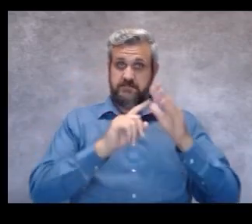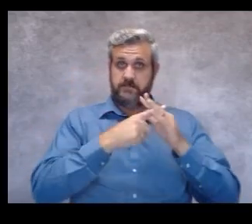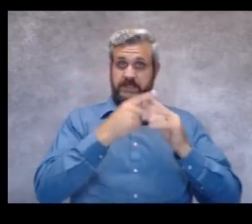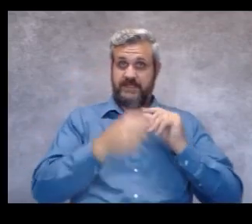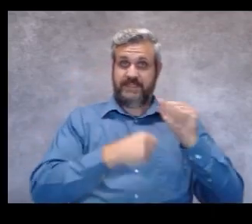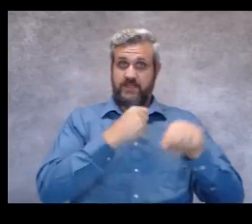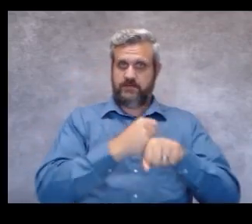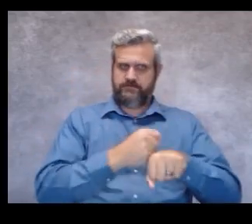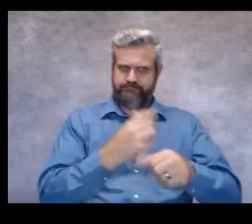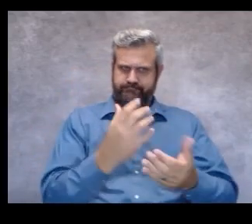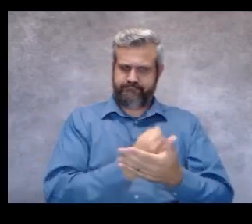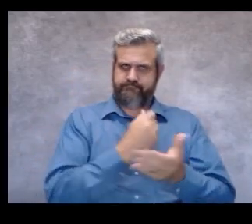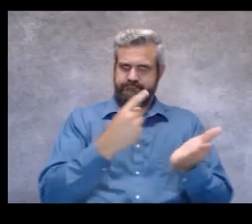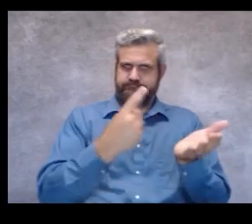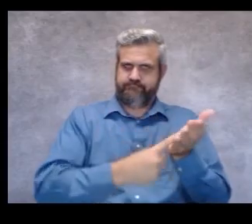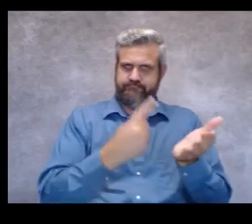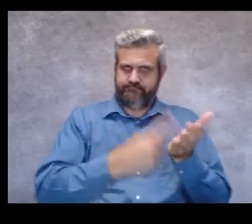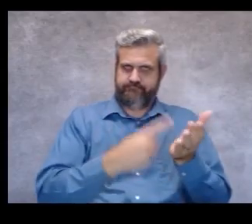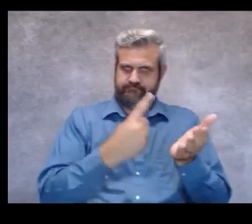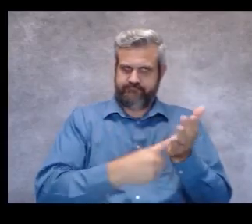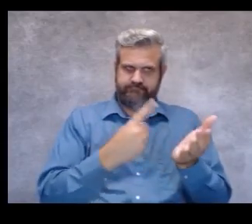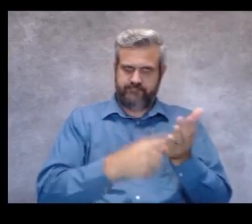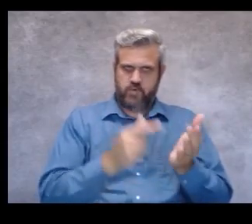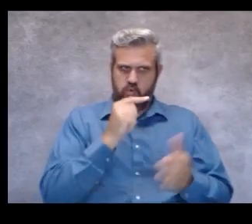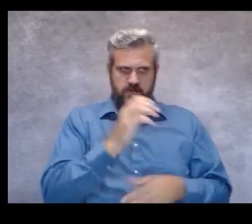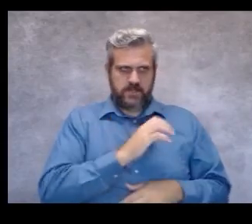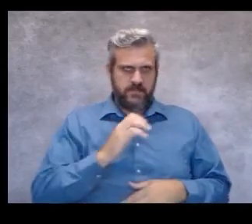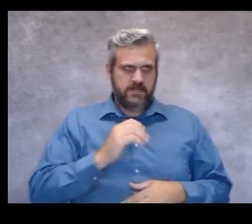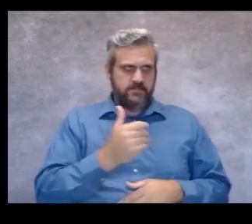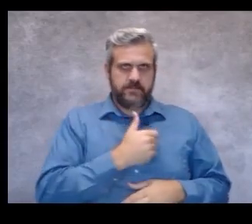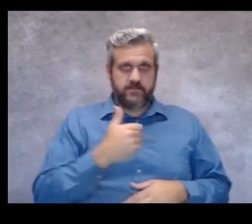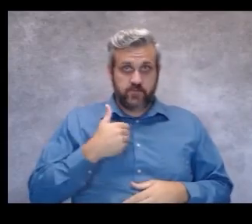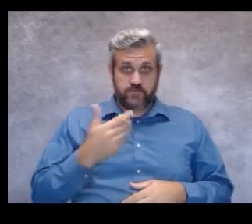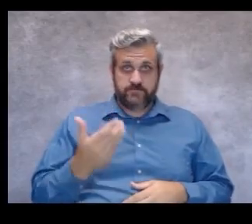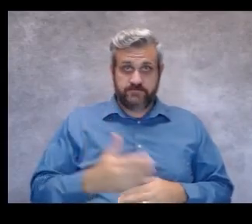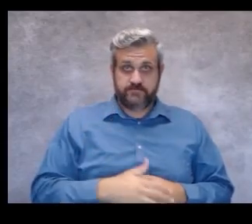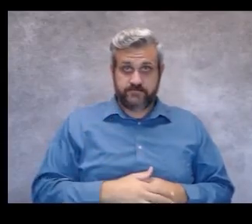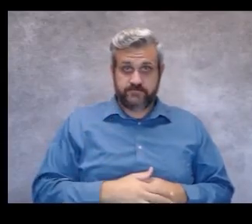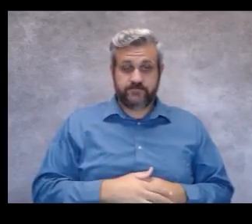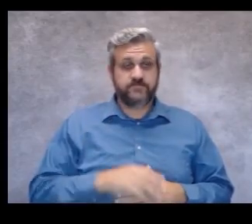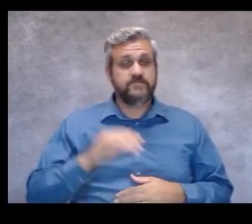to discuss the GT identification and placement committee members.